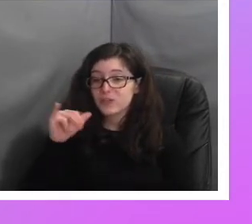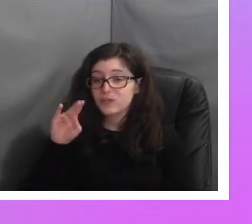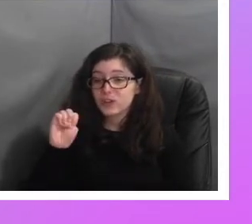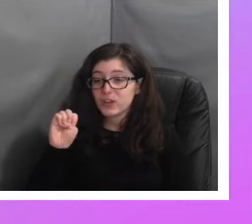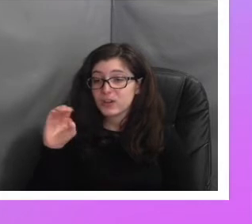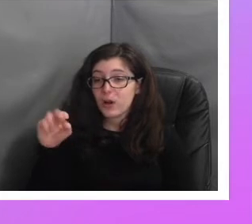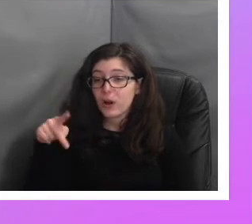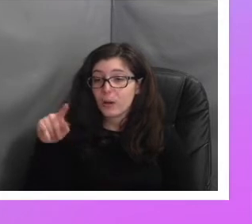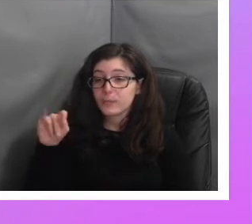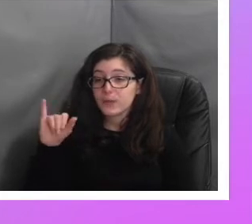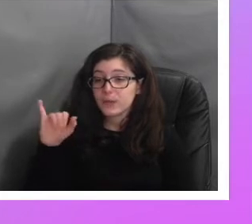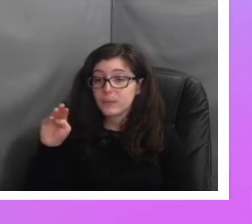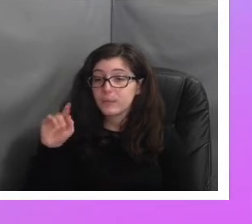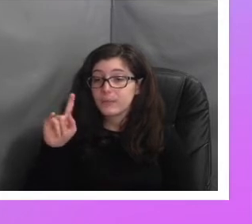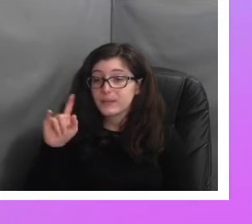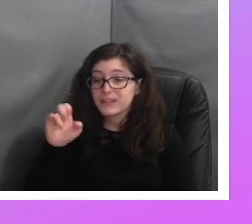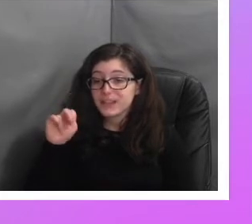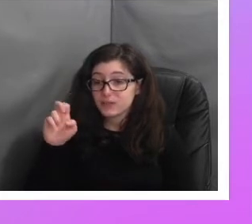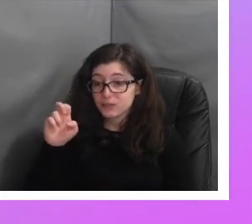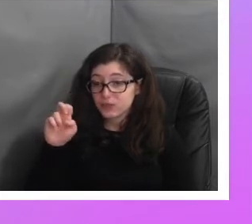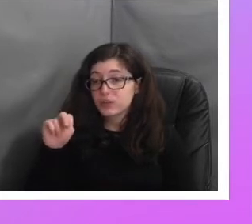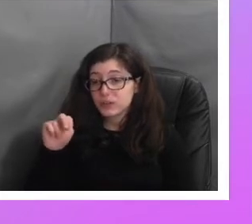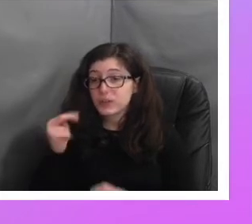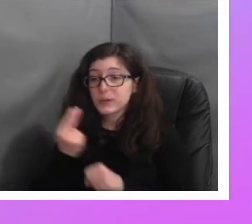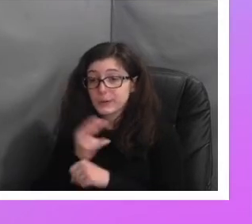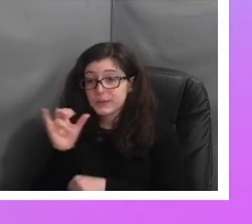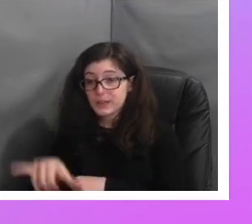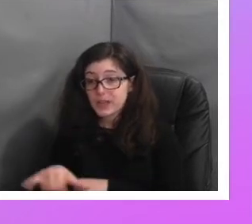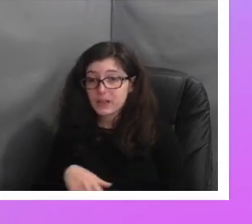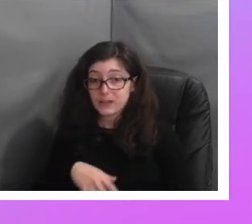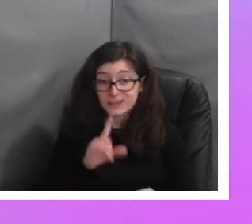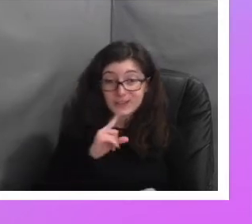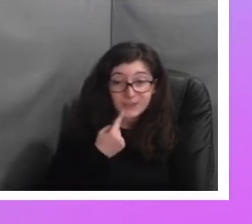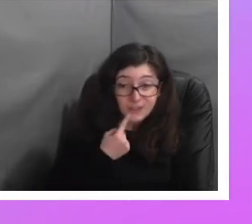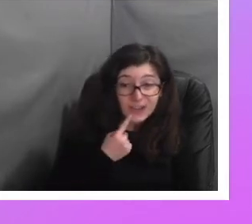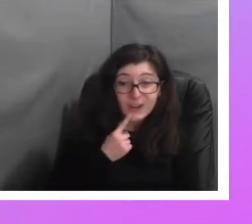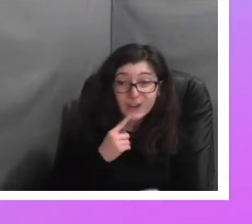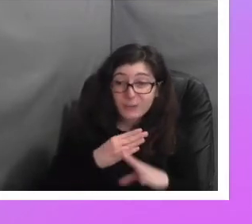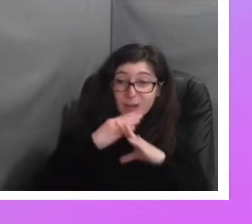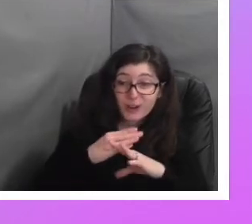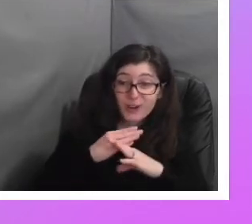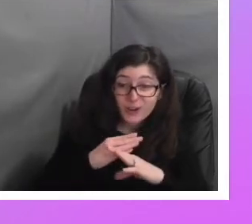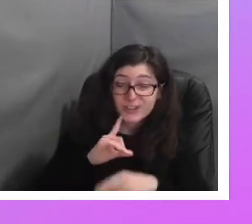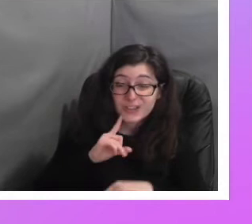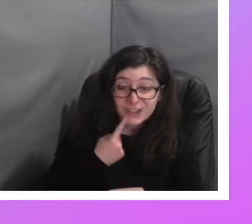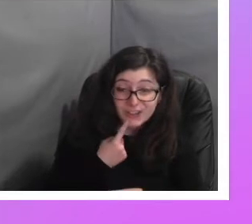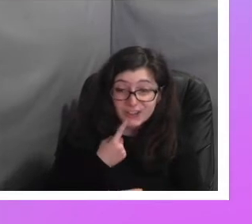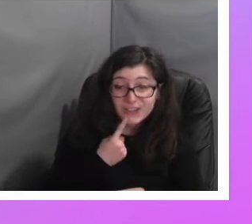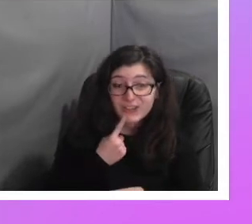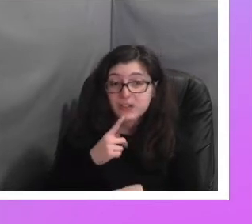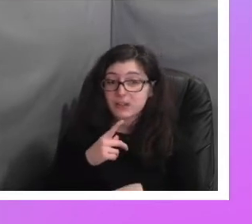How severe is the barrier, is it inconvenient to the user or does it totally block the user